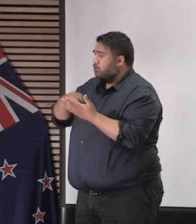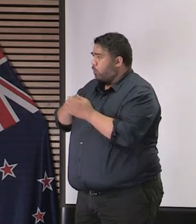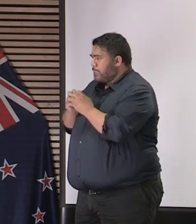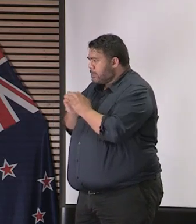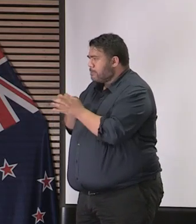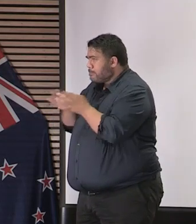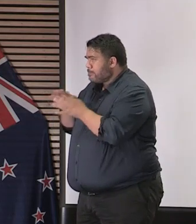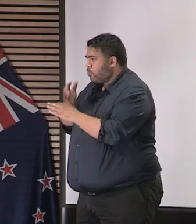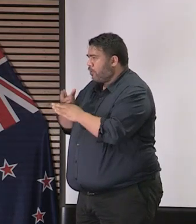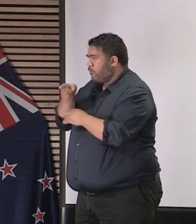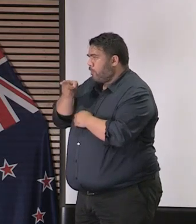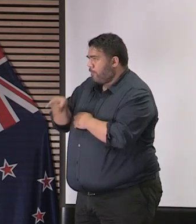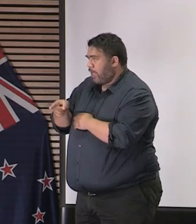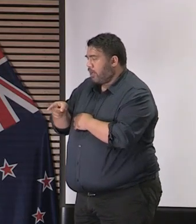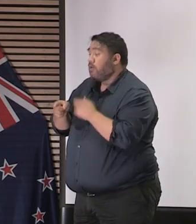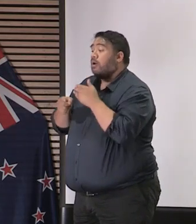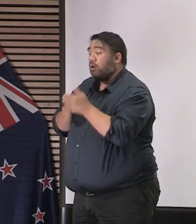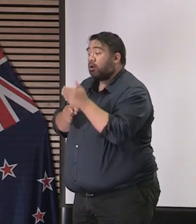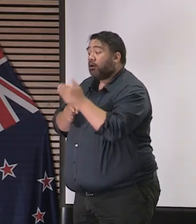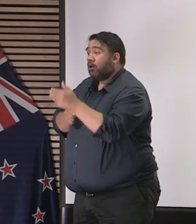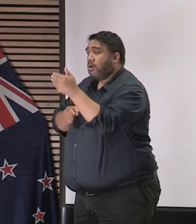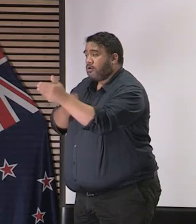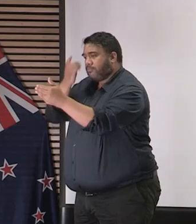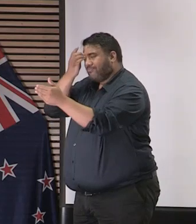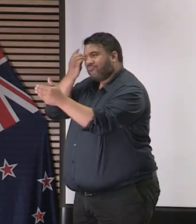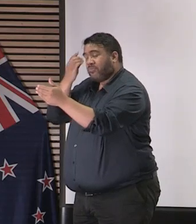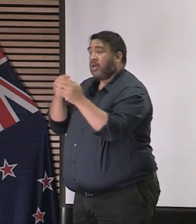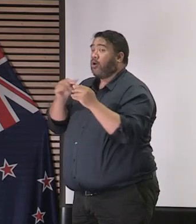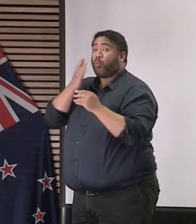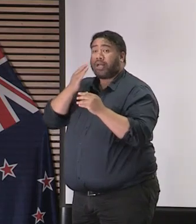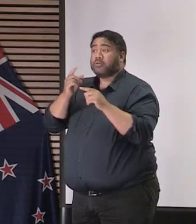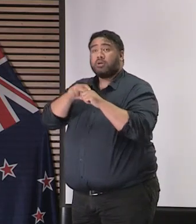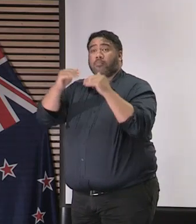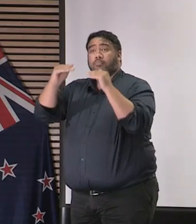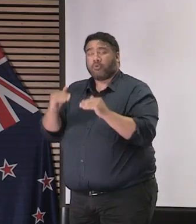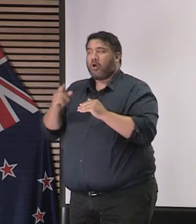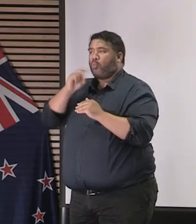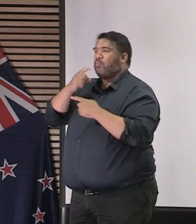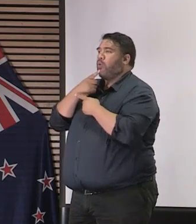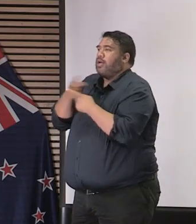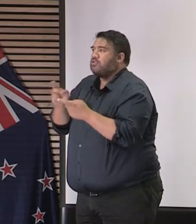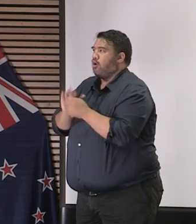least two weeks of the level 4 lockdown to continue to prepare for all that and we will have further